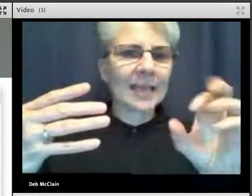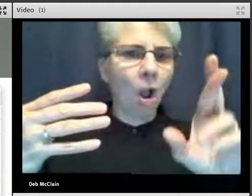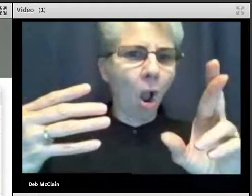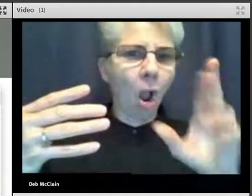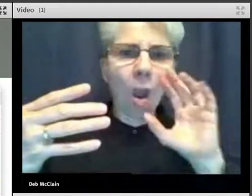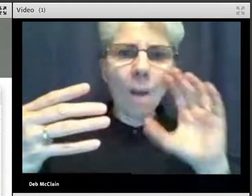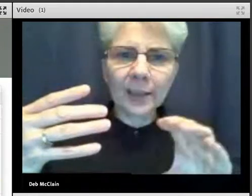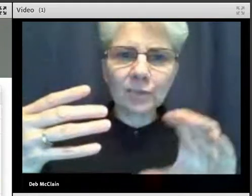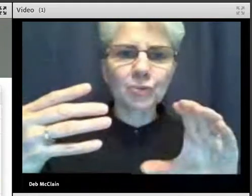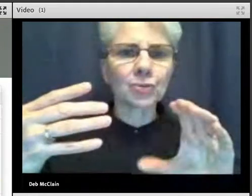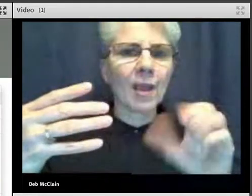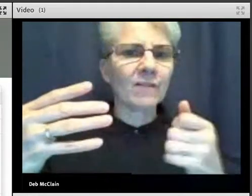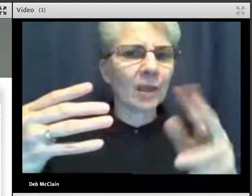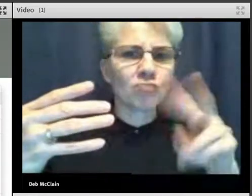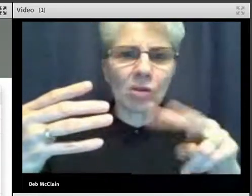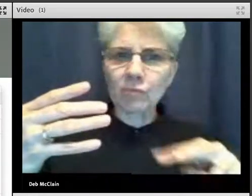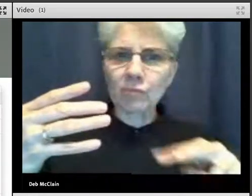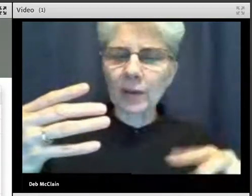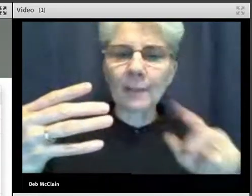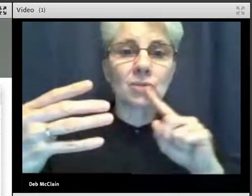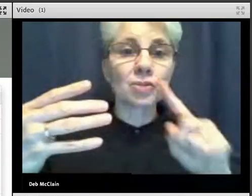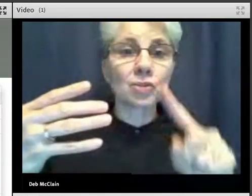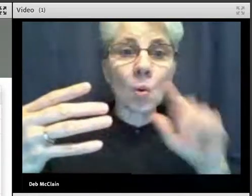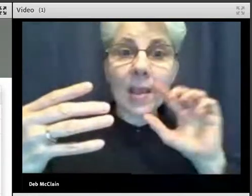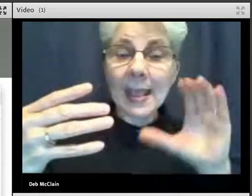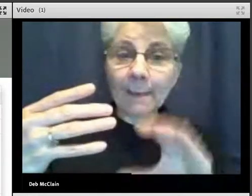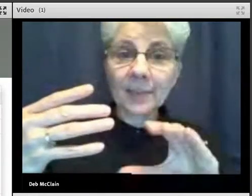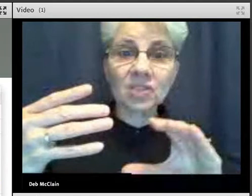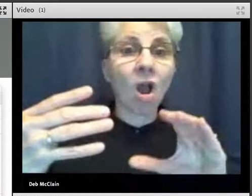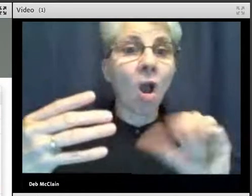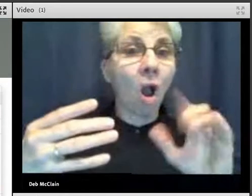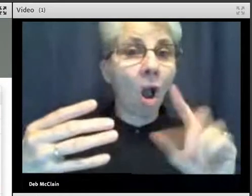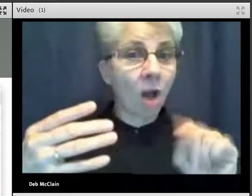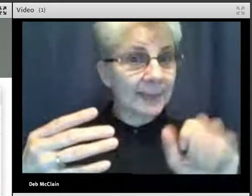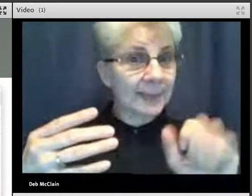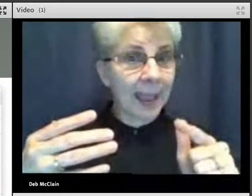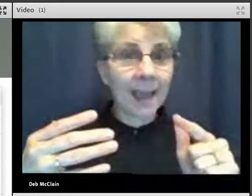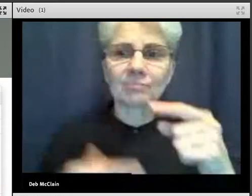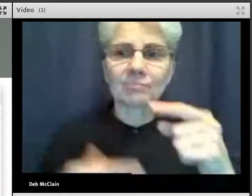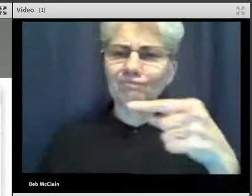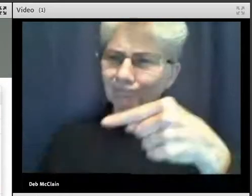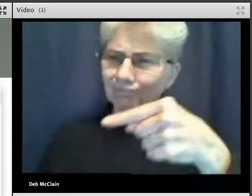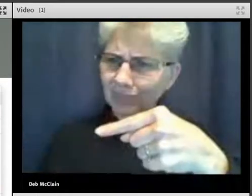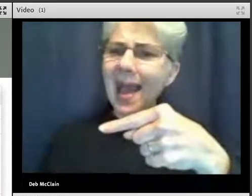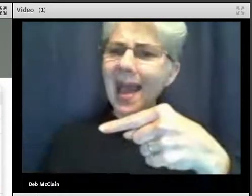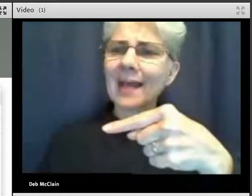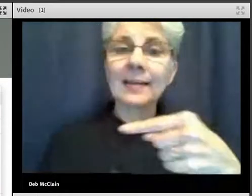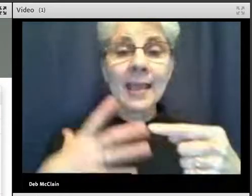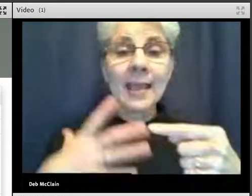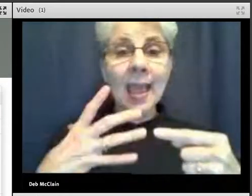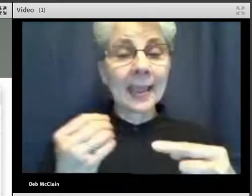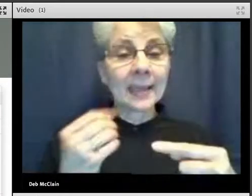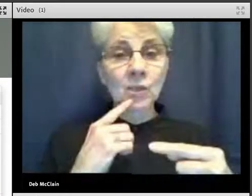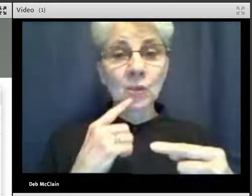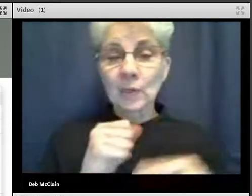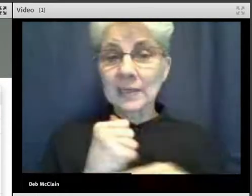So everything is readable. It's going to look for your form fields. It's going to check your images for alt-tags.